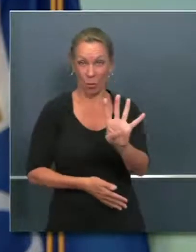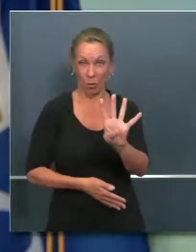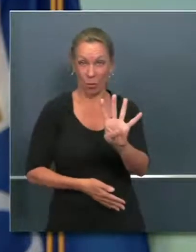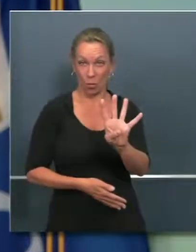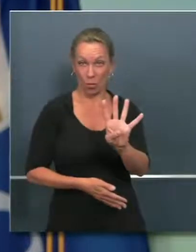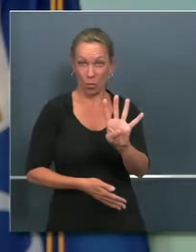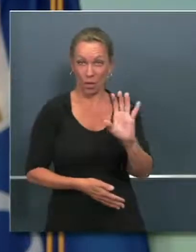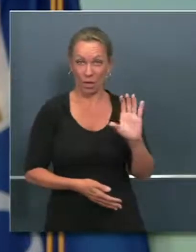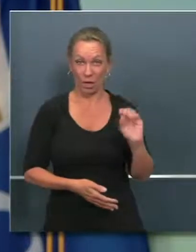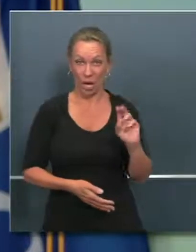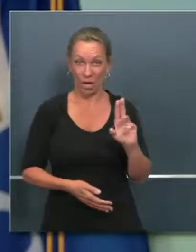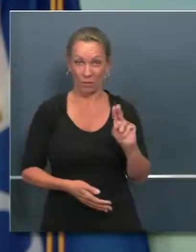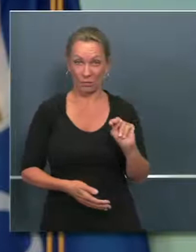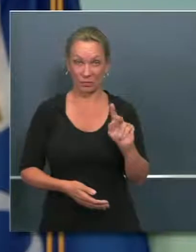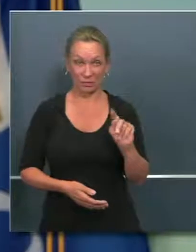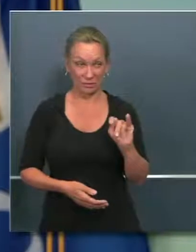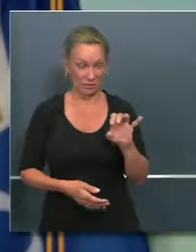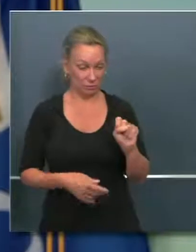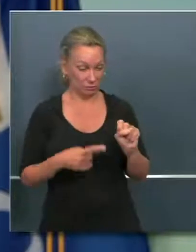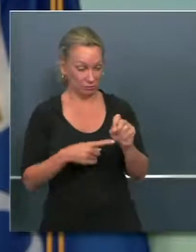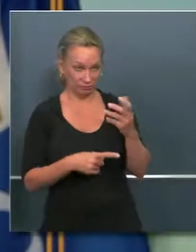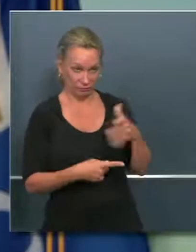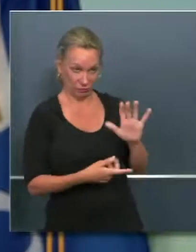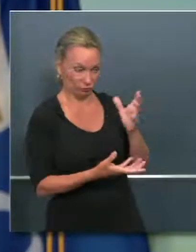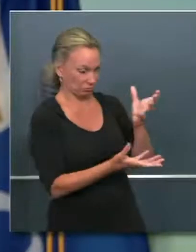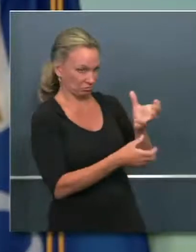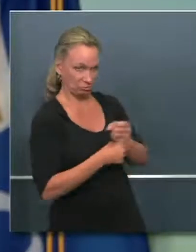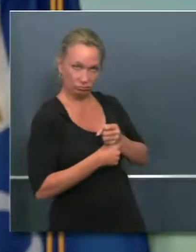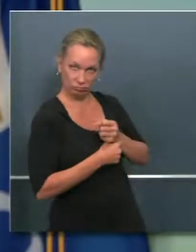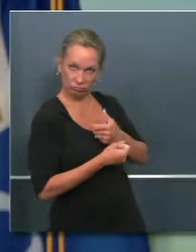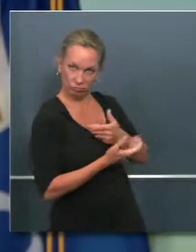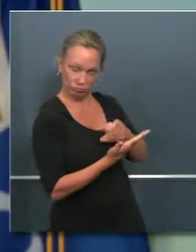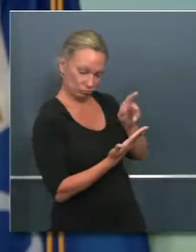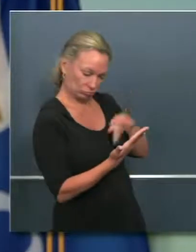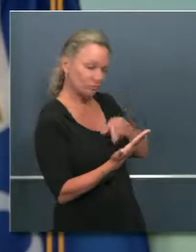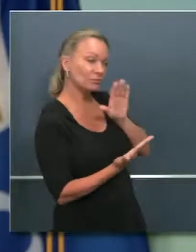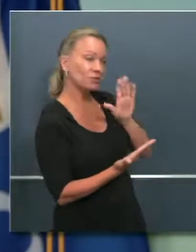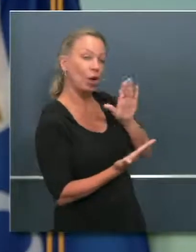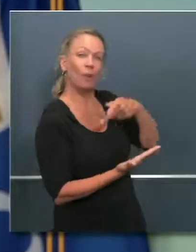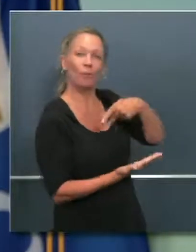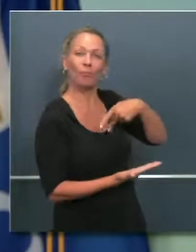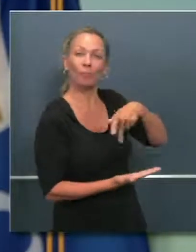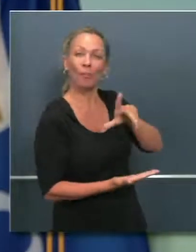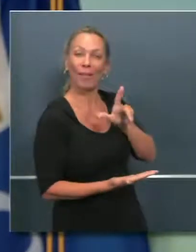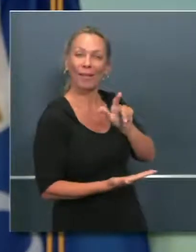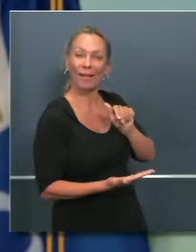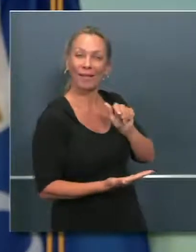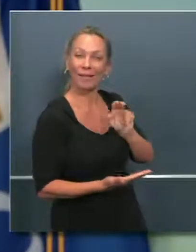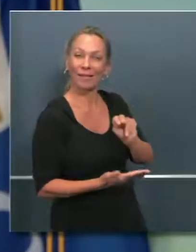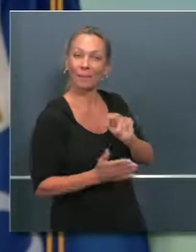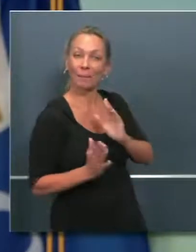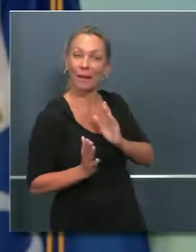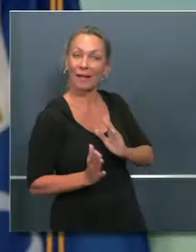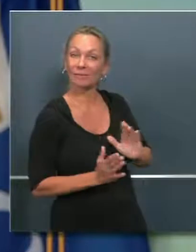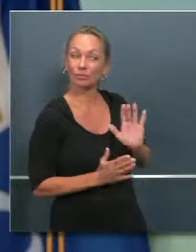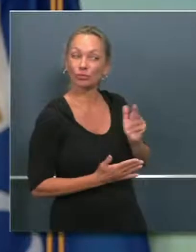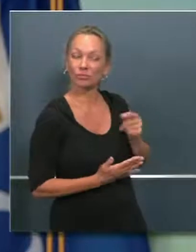highlighted one County that was interested in moving forward the attestation phase Imperial